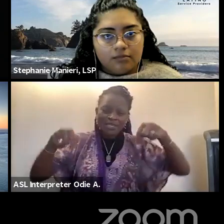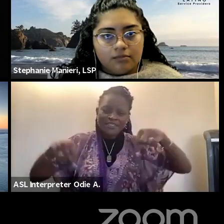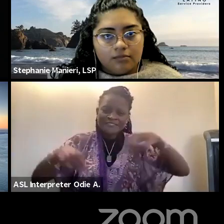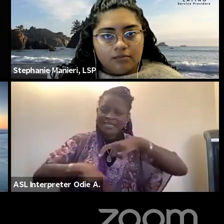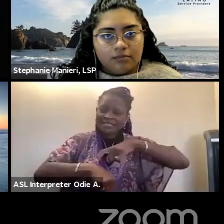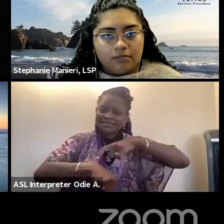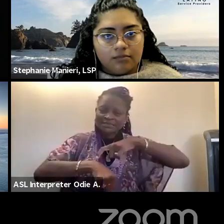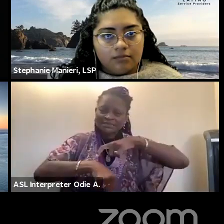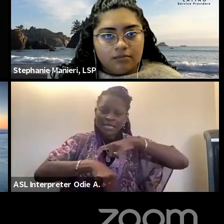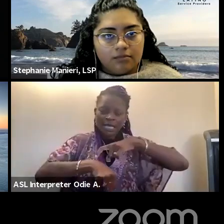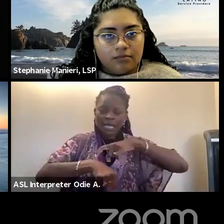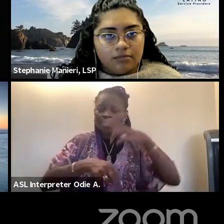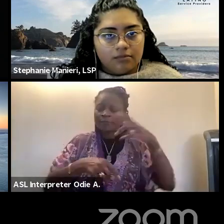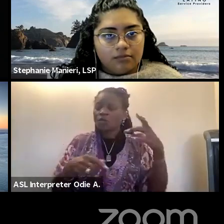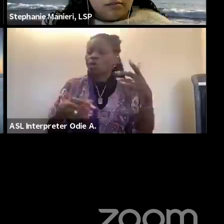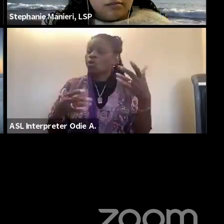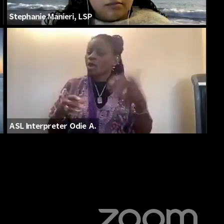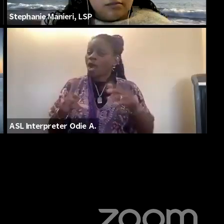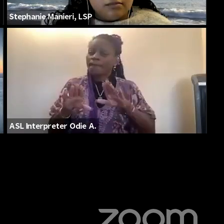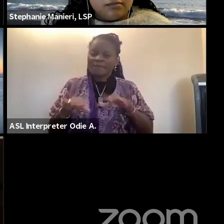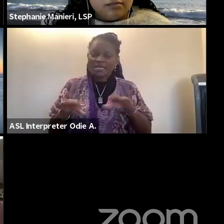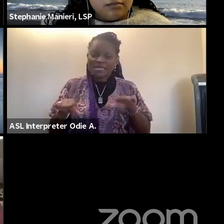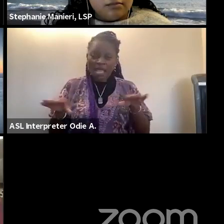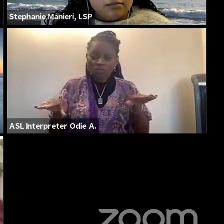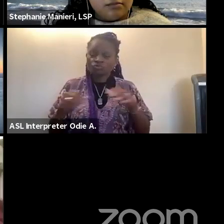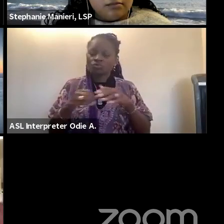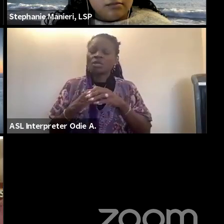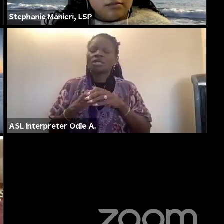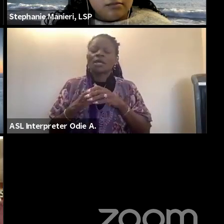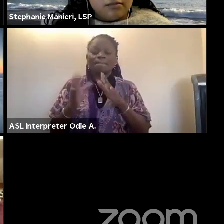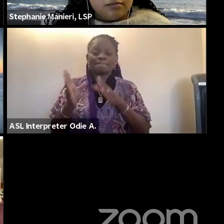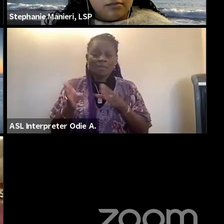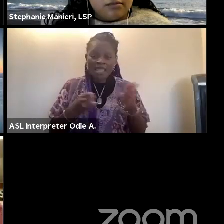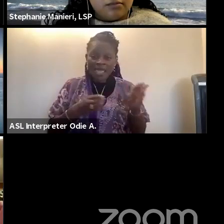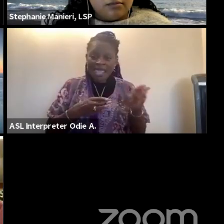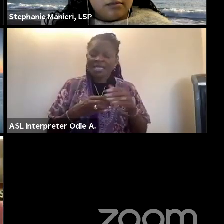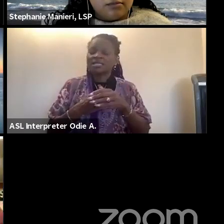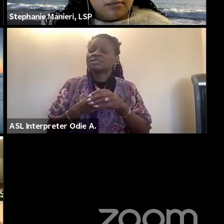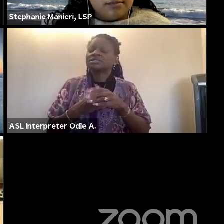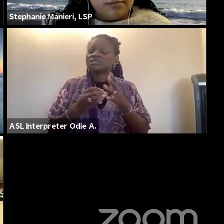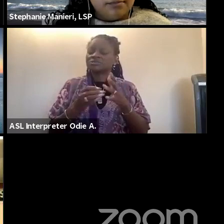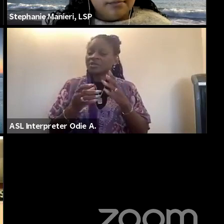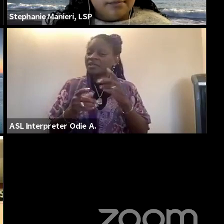campaign is being planned with a focus on equity. The target sites for school based vaccine